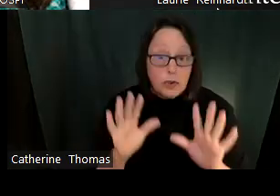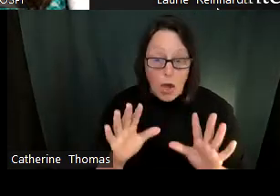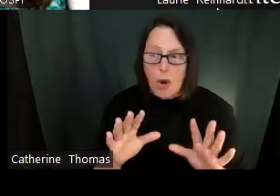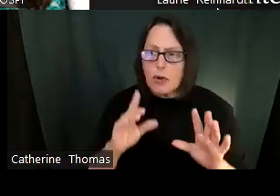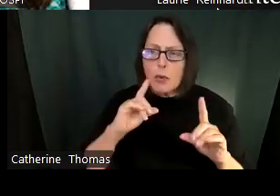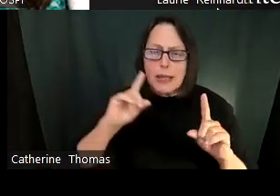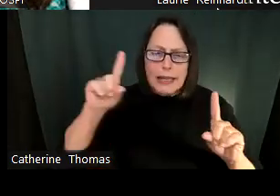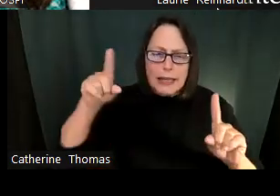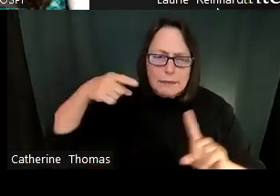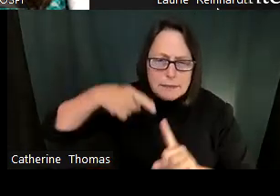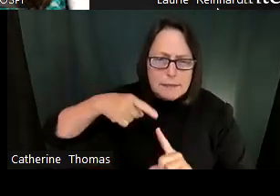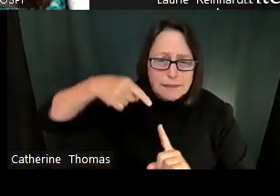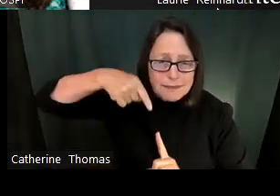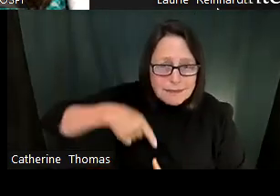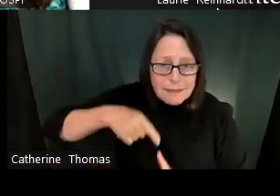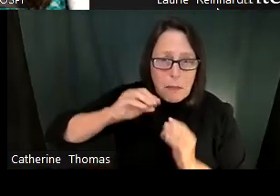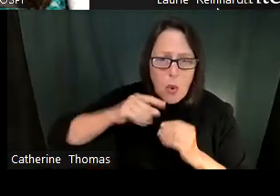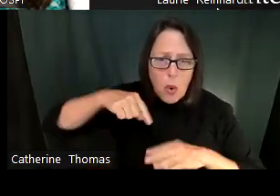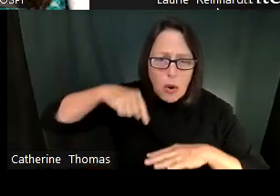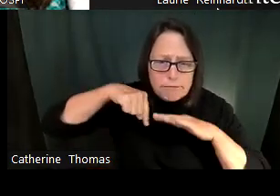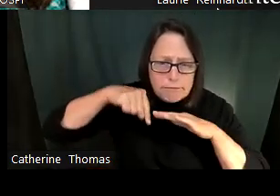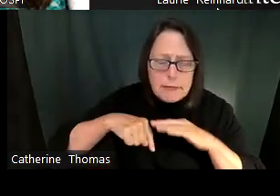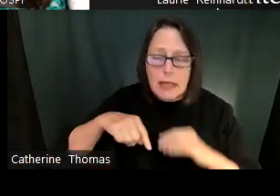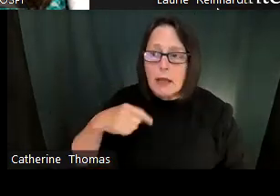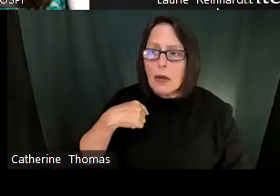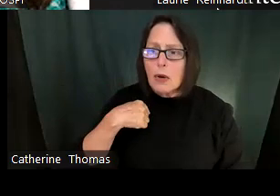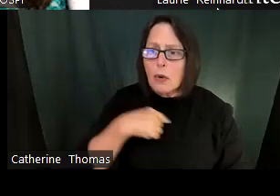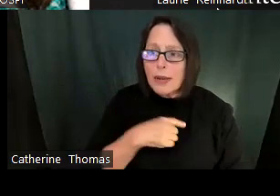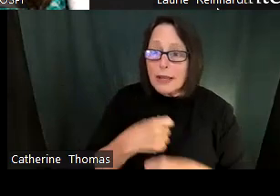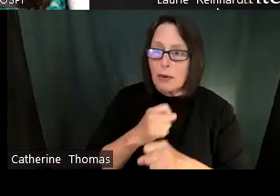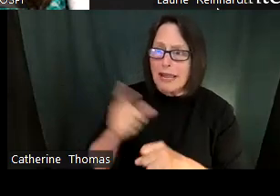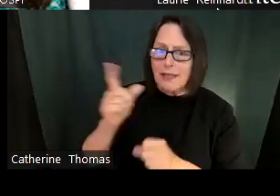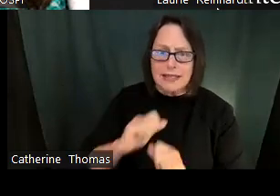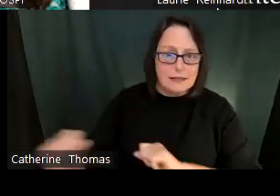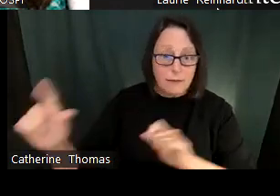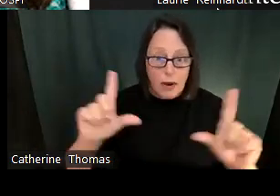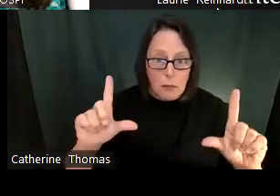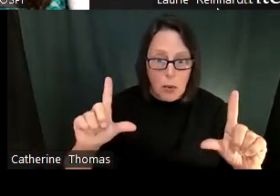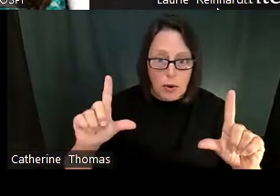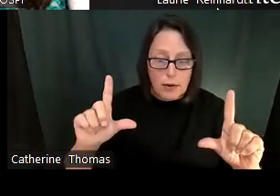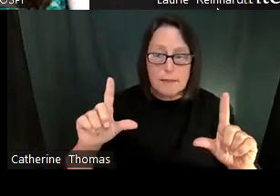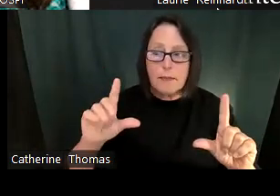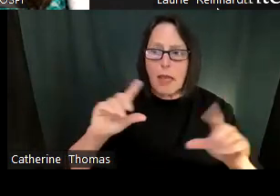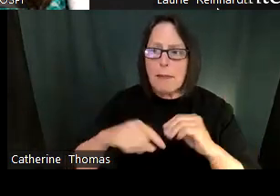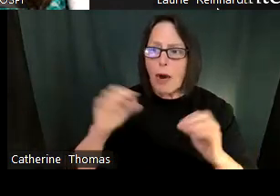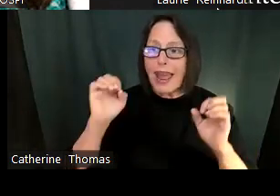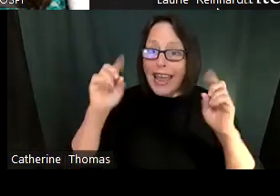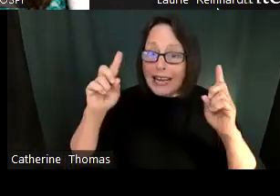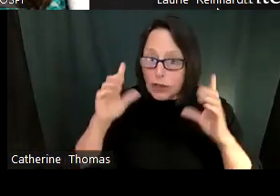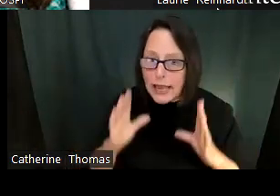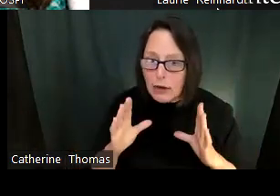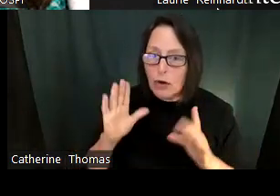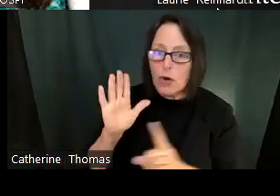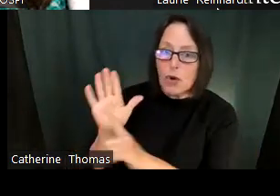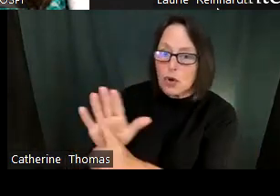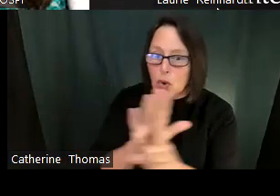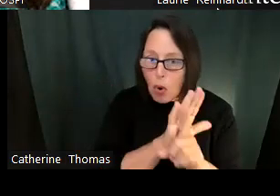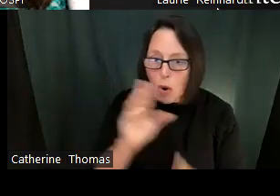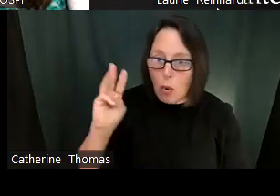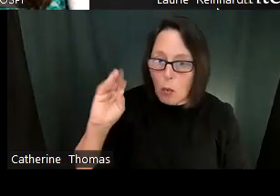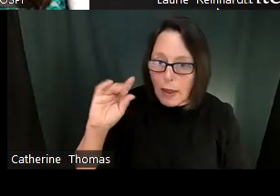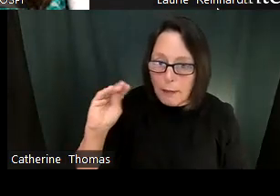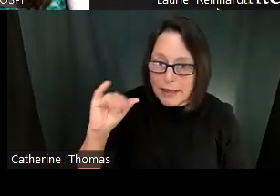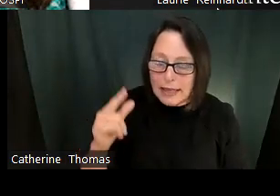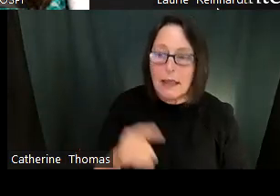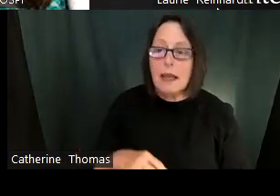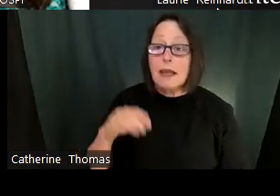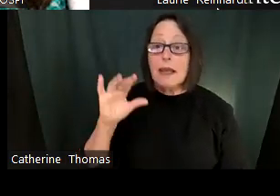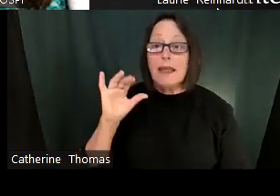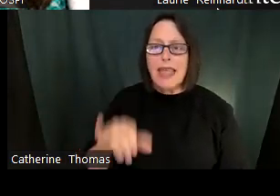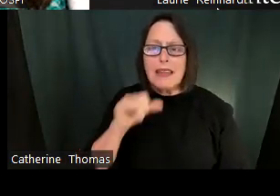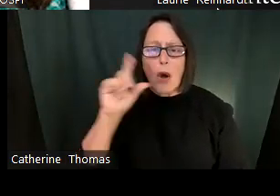So we all have to pay attention, right? So this makes it important to think about each person and how they are feeling because it can ultimately influence the collective.